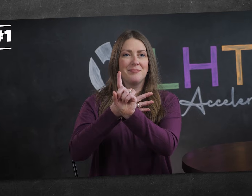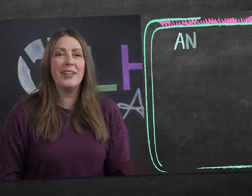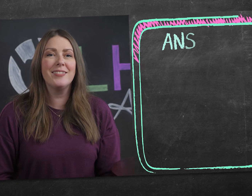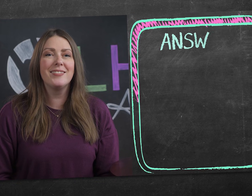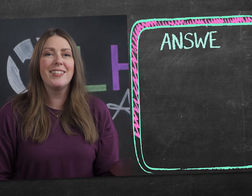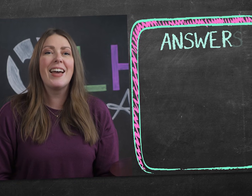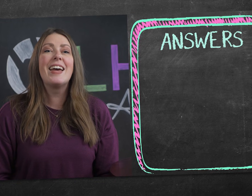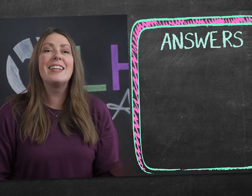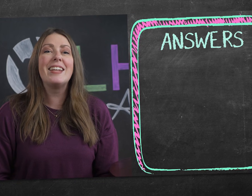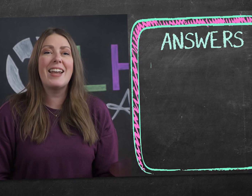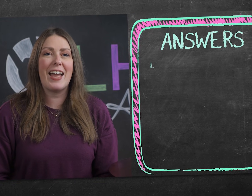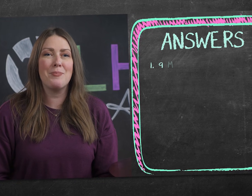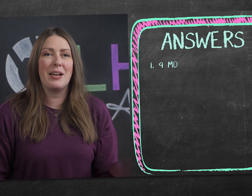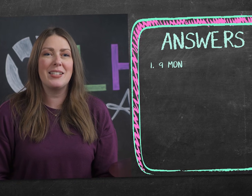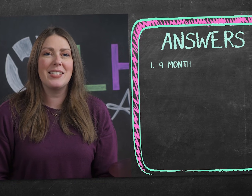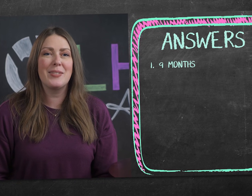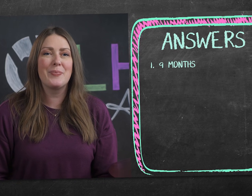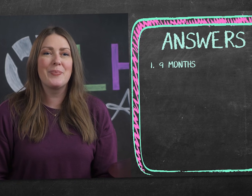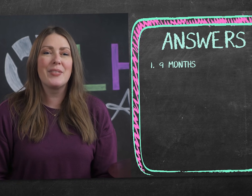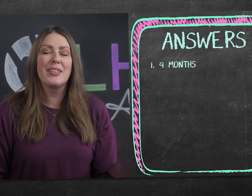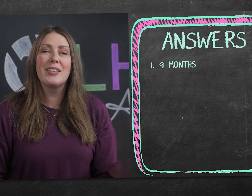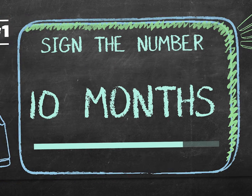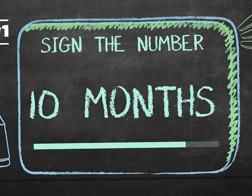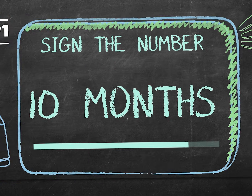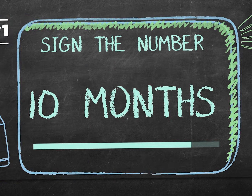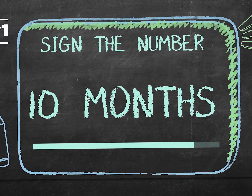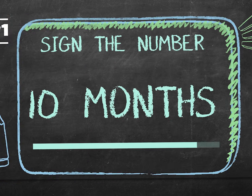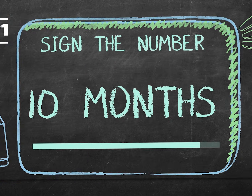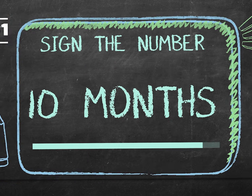wanted to give you a sneak peek of one of our courses we've been working on. Check